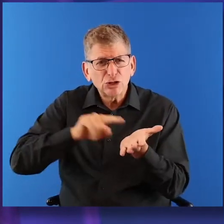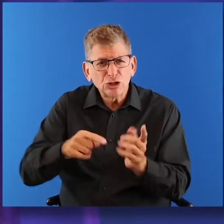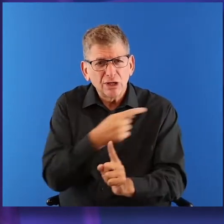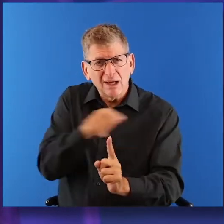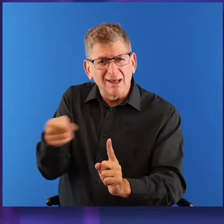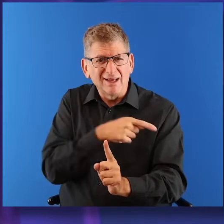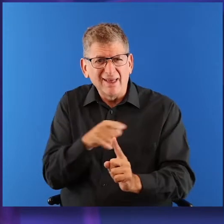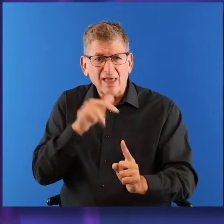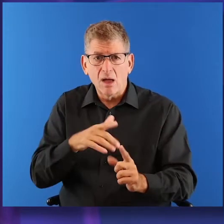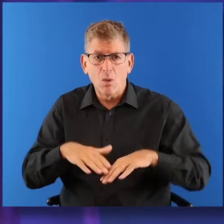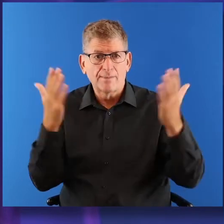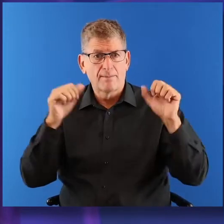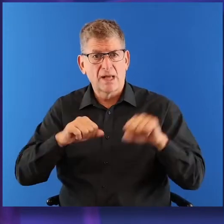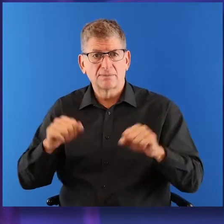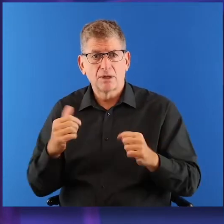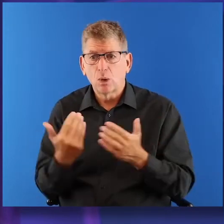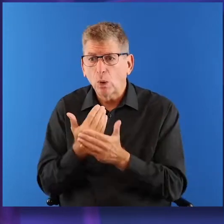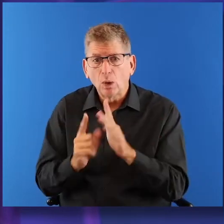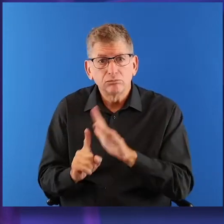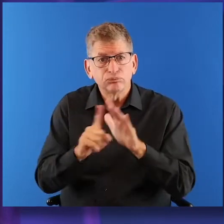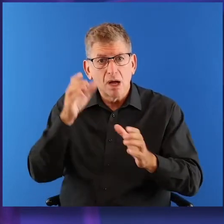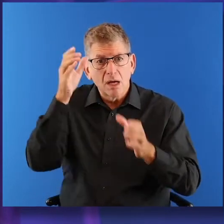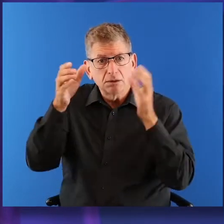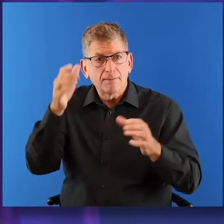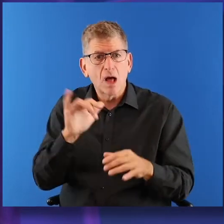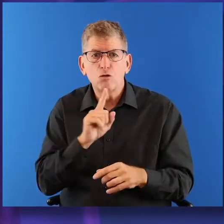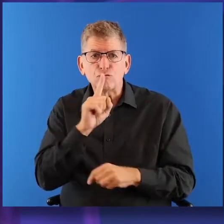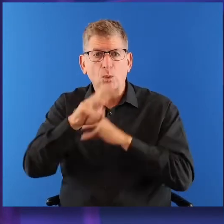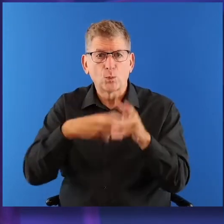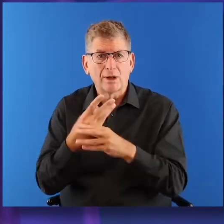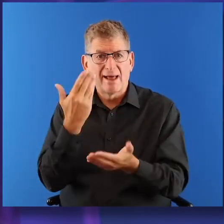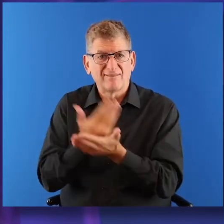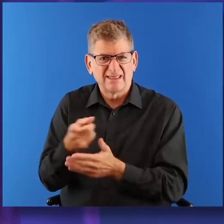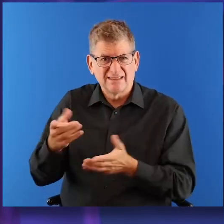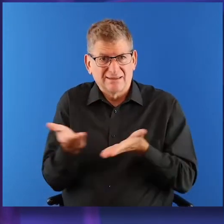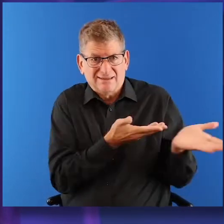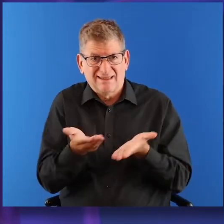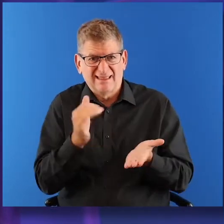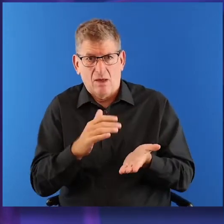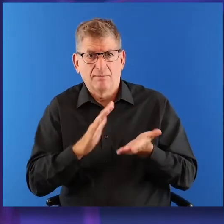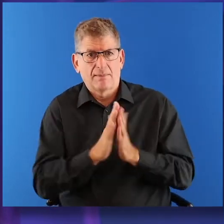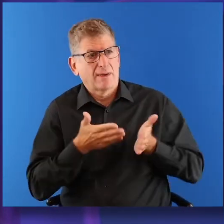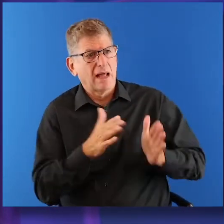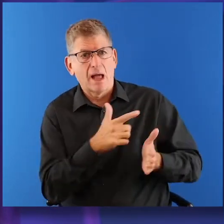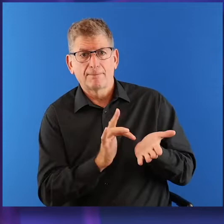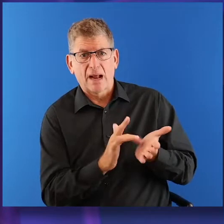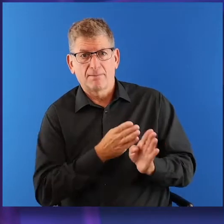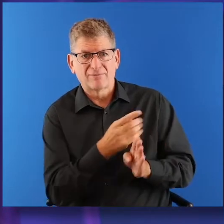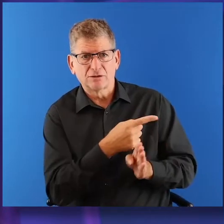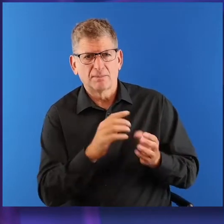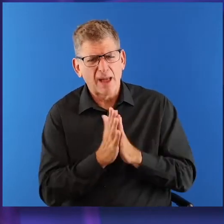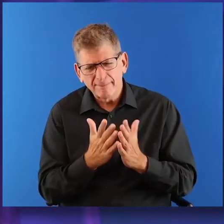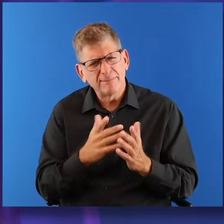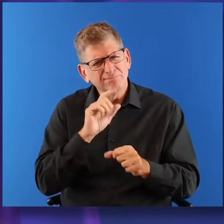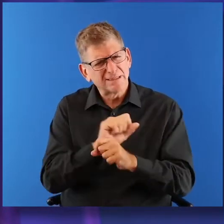for patients and their loved ones. The question now and the challenge before all of us here today is,